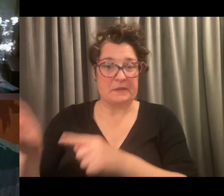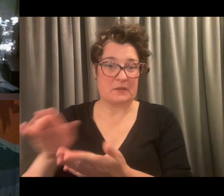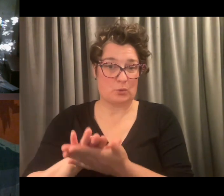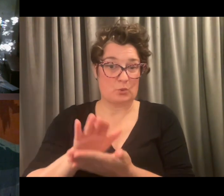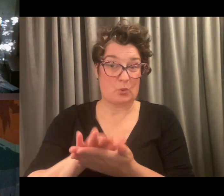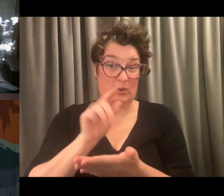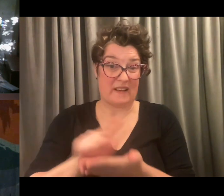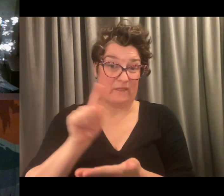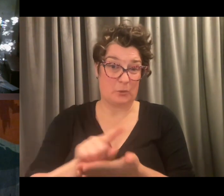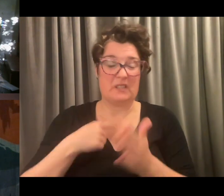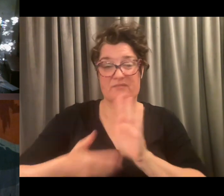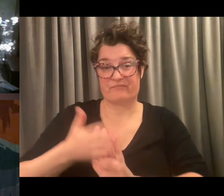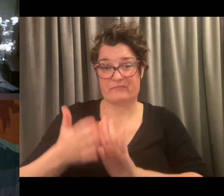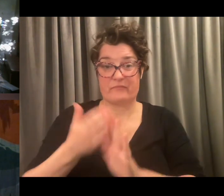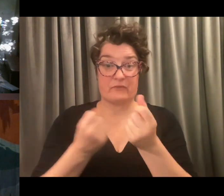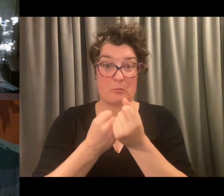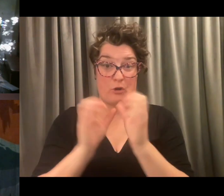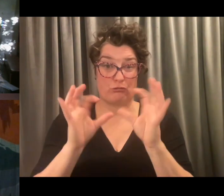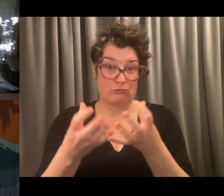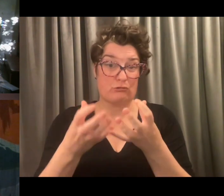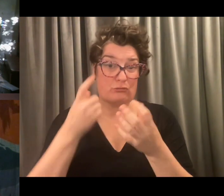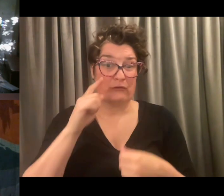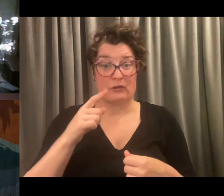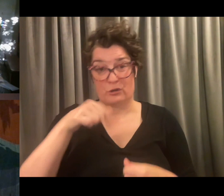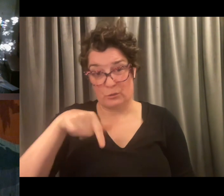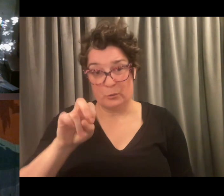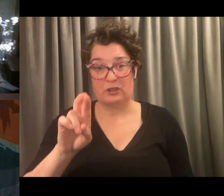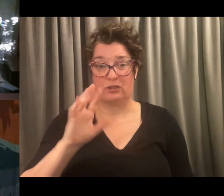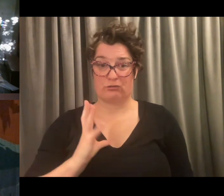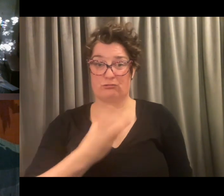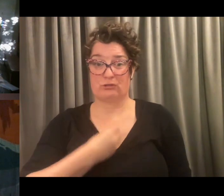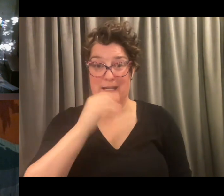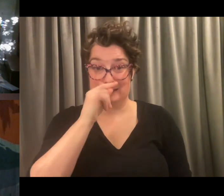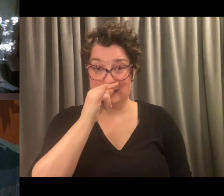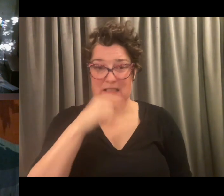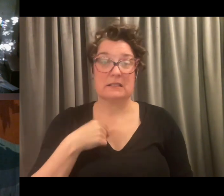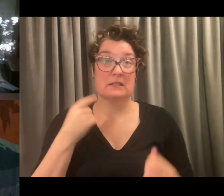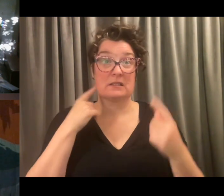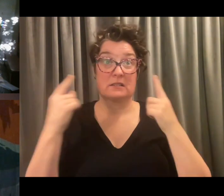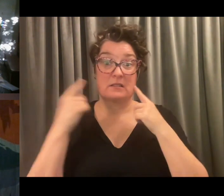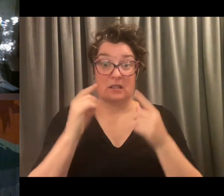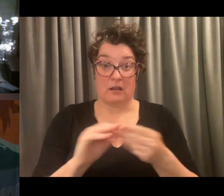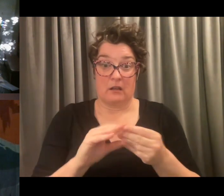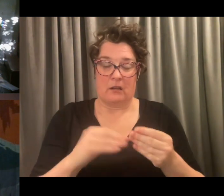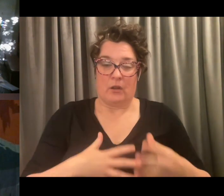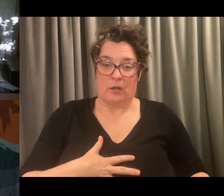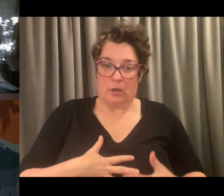kids and I hear a lot of bleak stuff. Nomy: Yeah. Never: I hear a lot of really heavy stuff. Nomy: Mm-hmm.